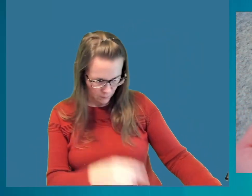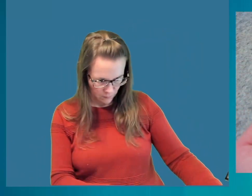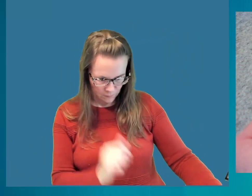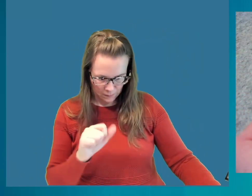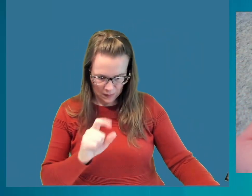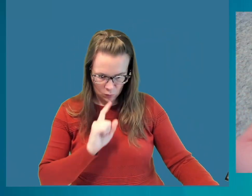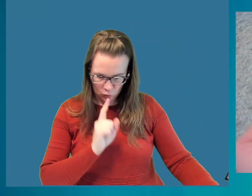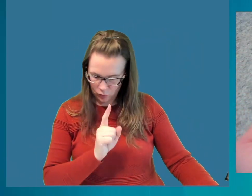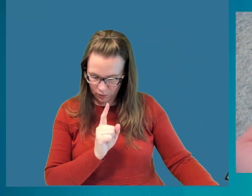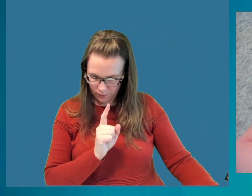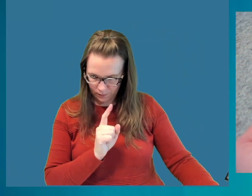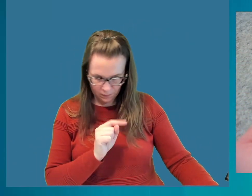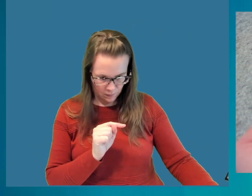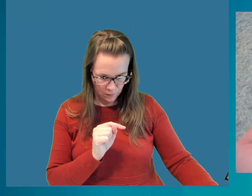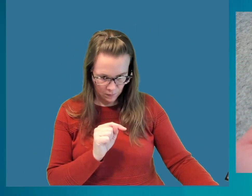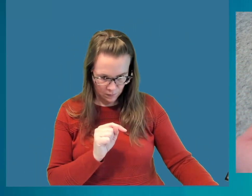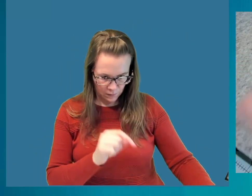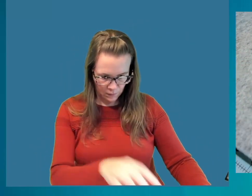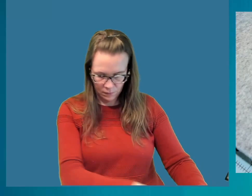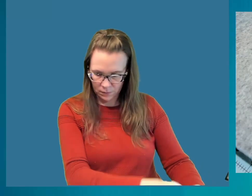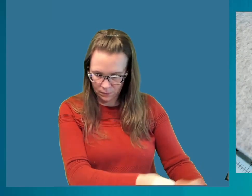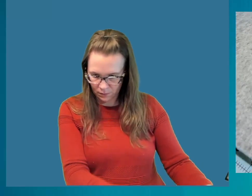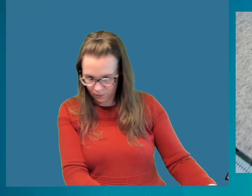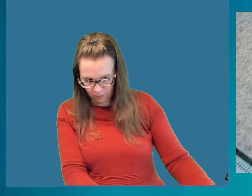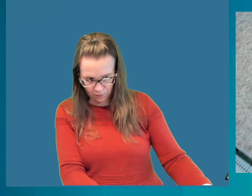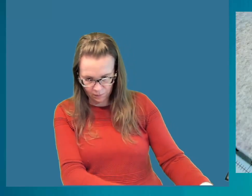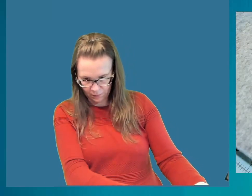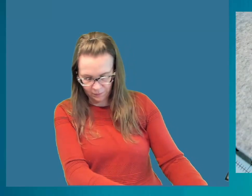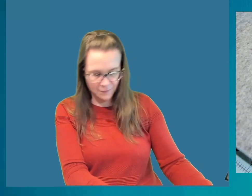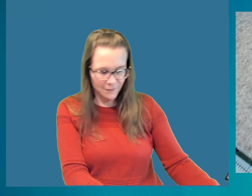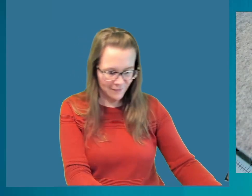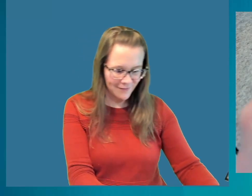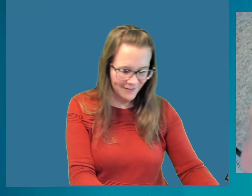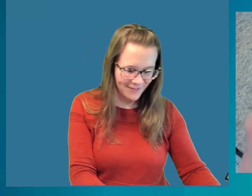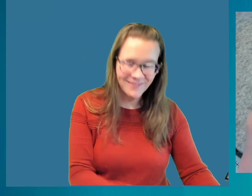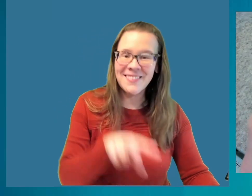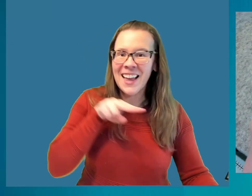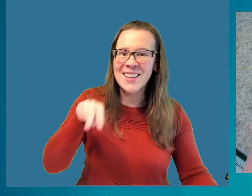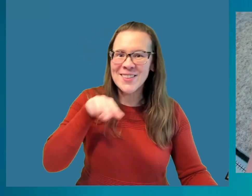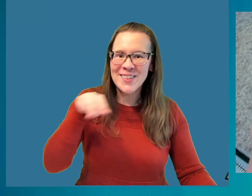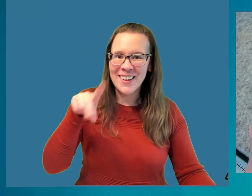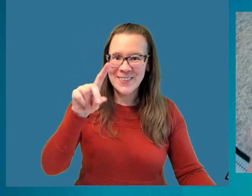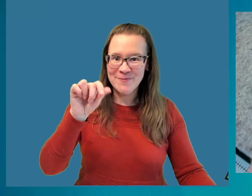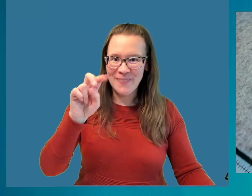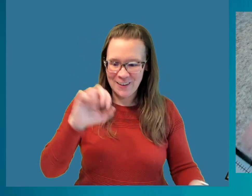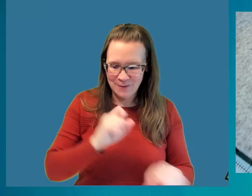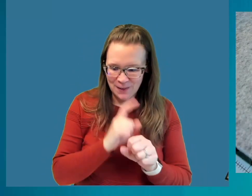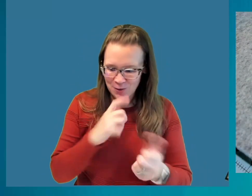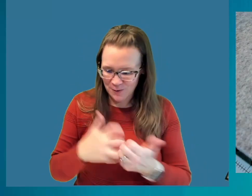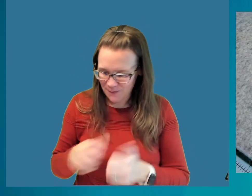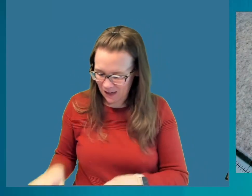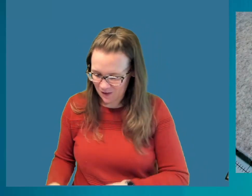and I double check my pattern to make sure I have the strip going the correct way. It's